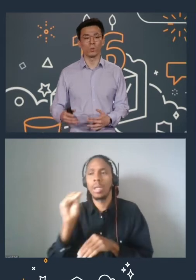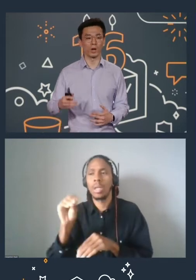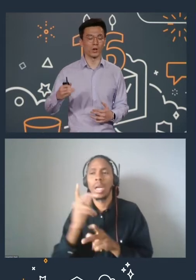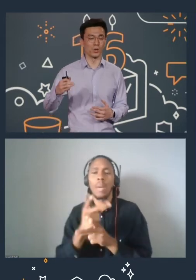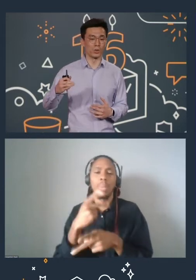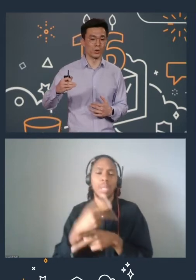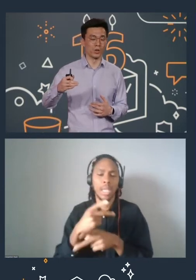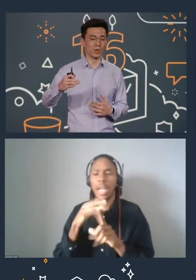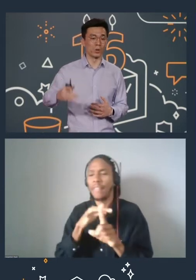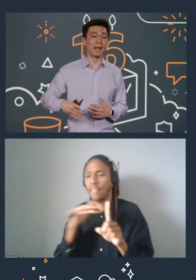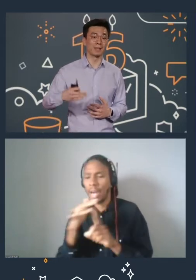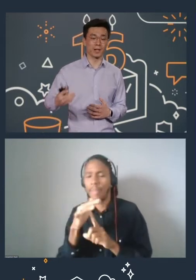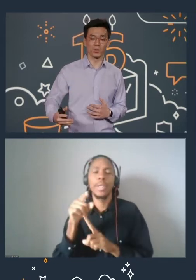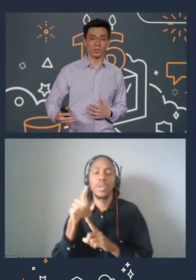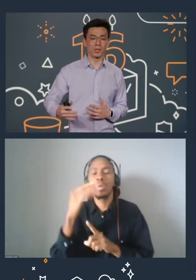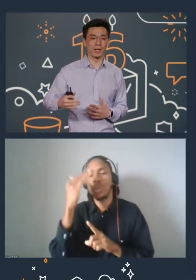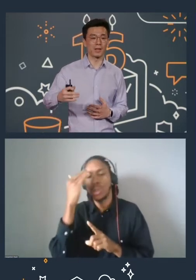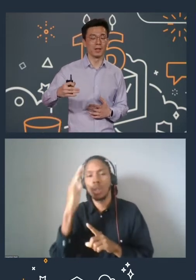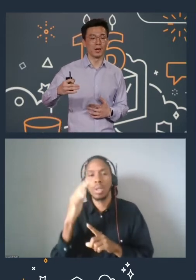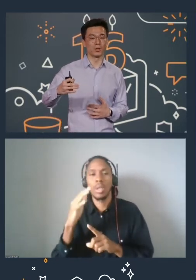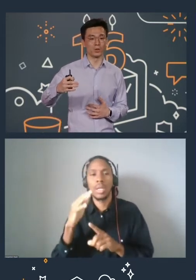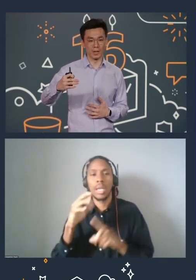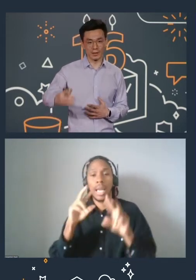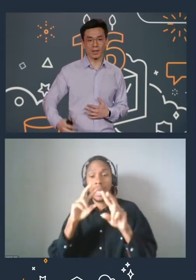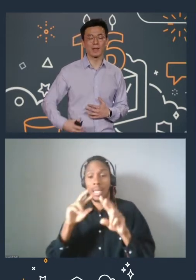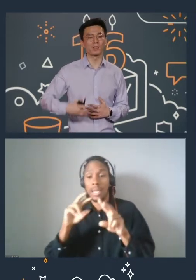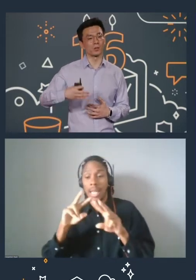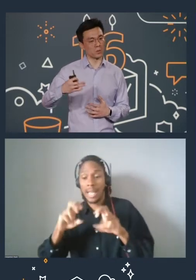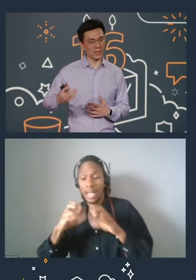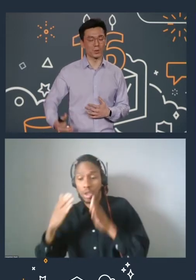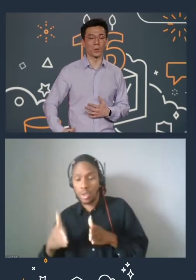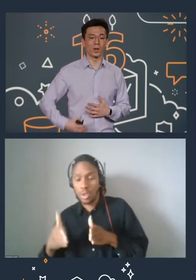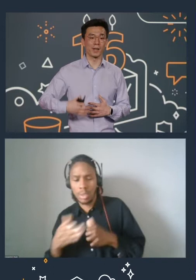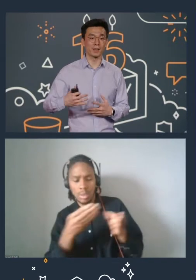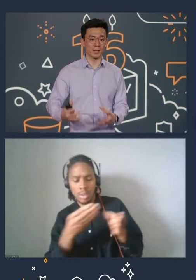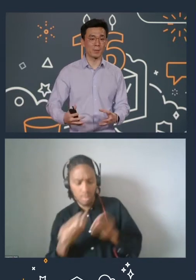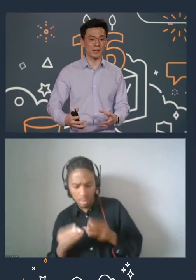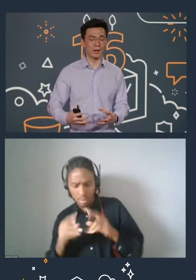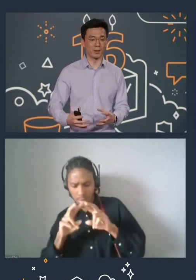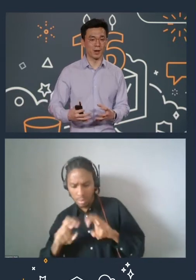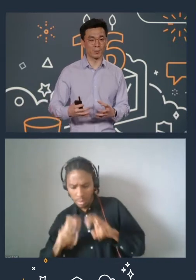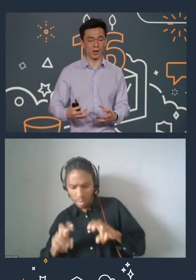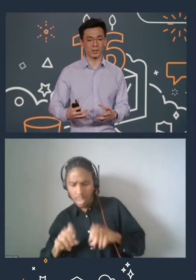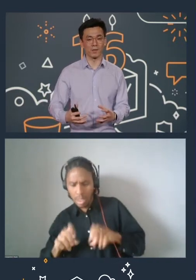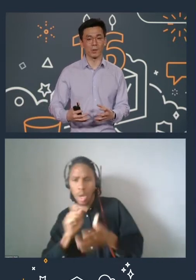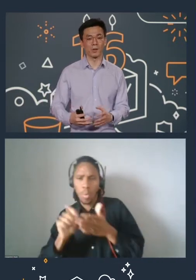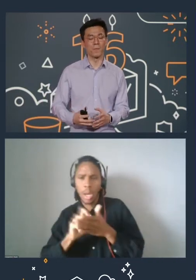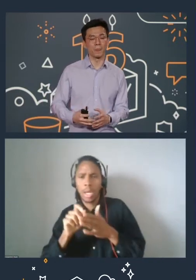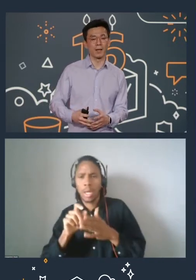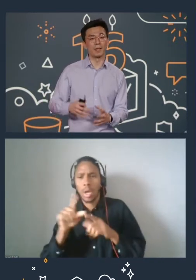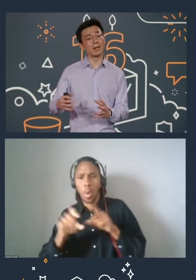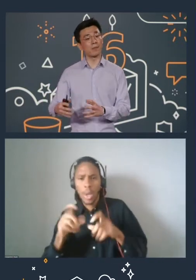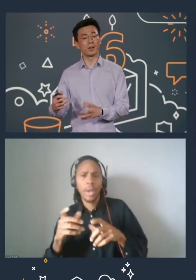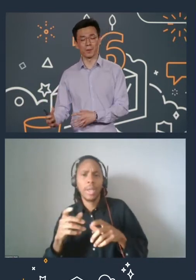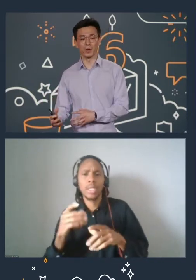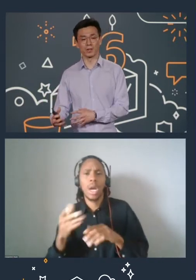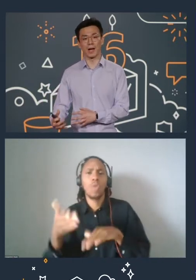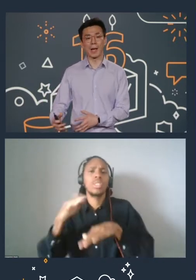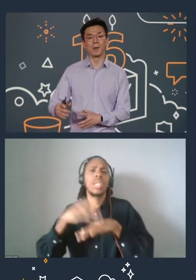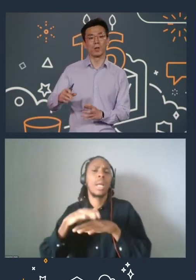where your analytic user then analyze or raise SQL queries on top of that production environment. And then after a period of time,